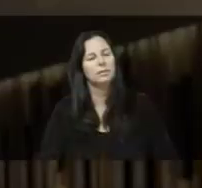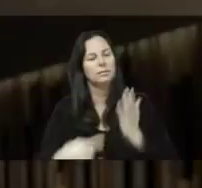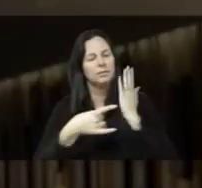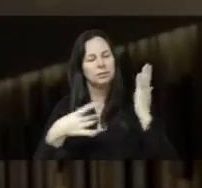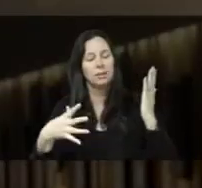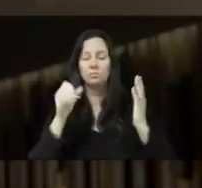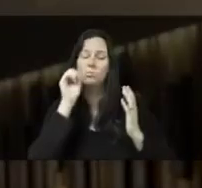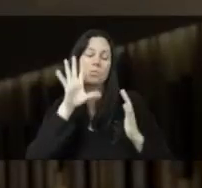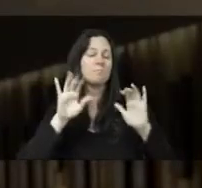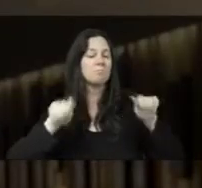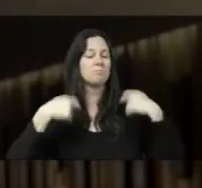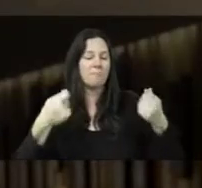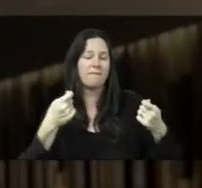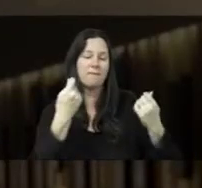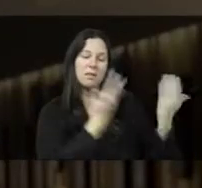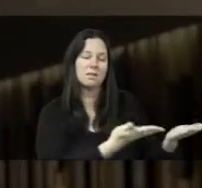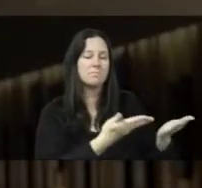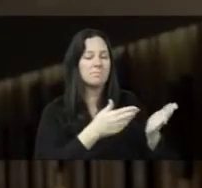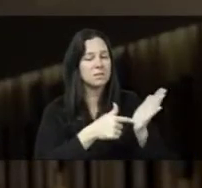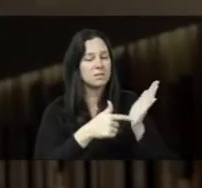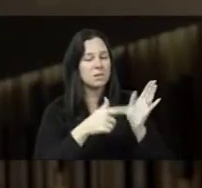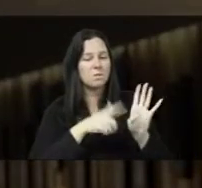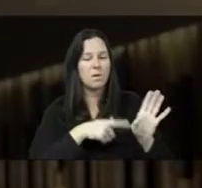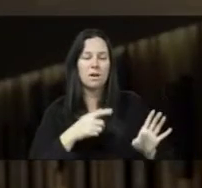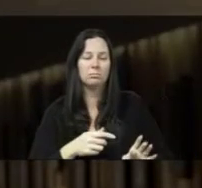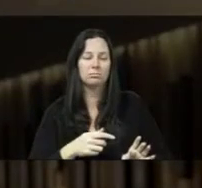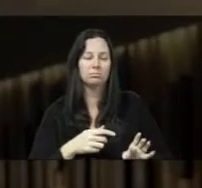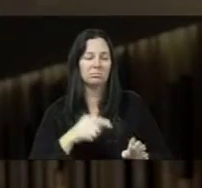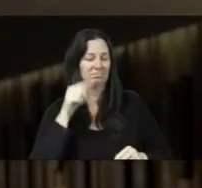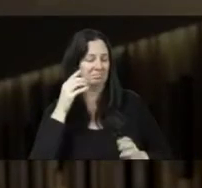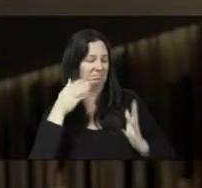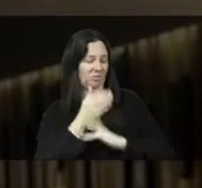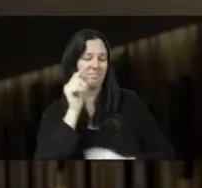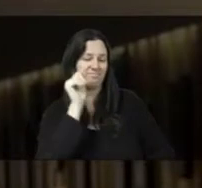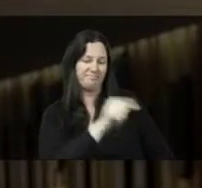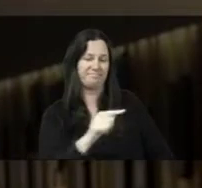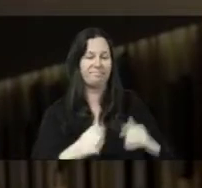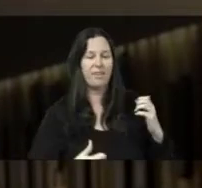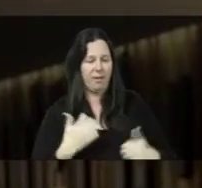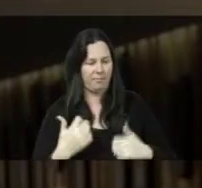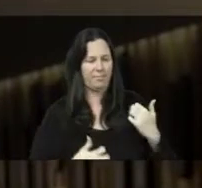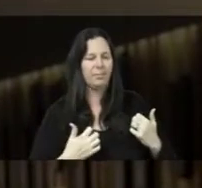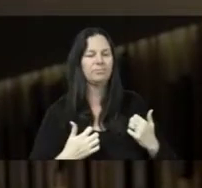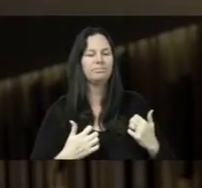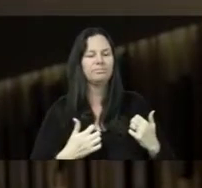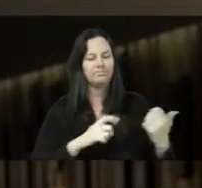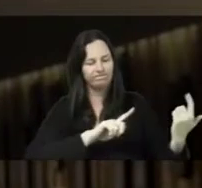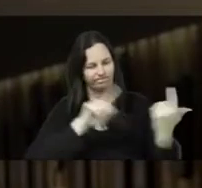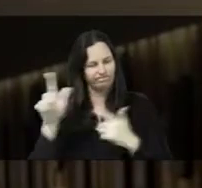Telstra wouldn't provide him with a TTY, and that complaint... An attempt was made to investigate and conciliate the complaint.